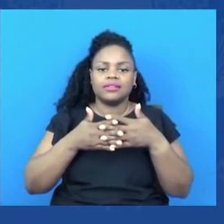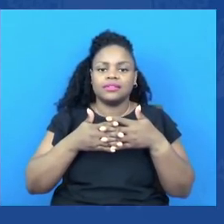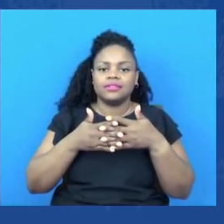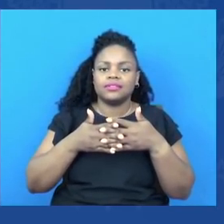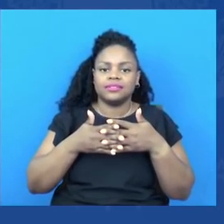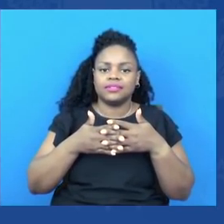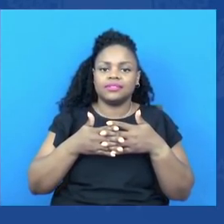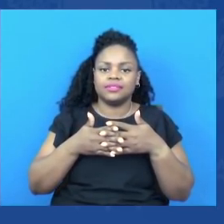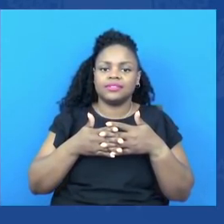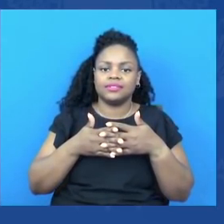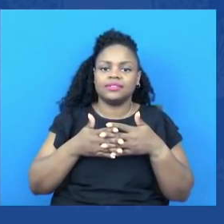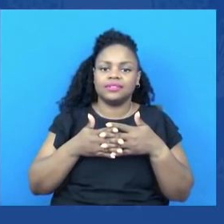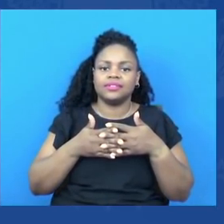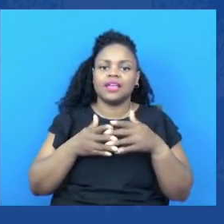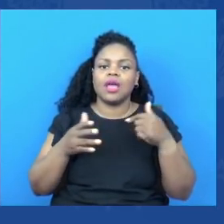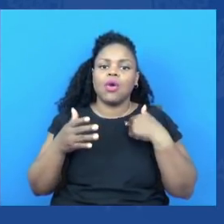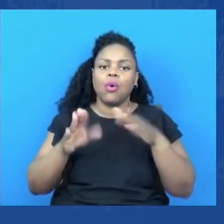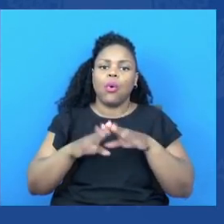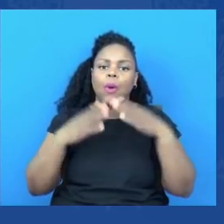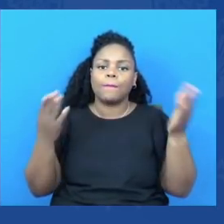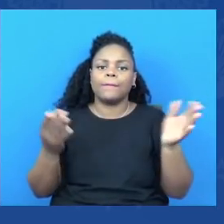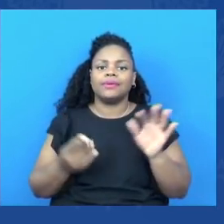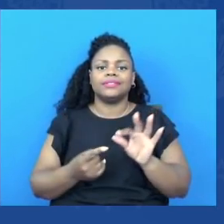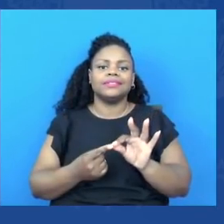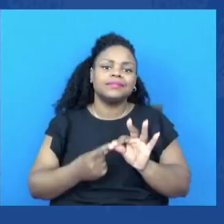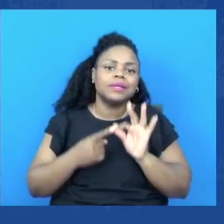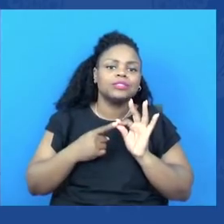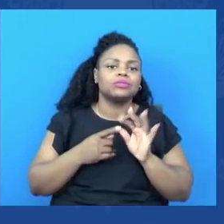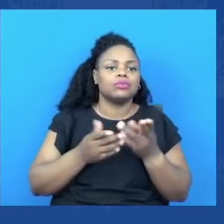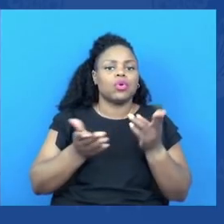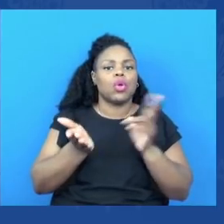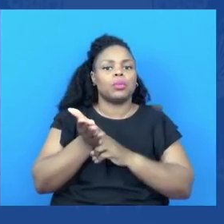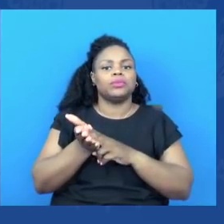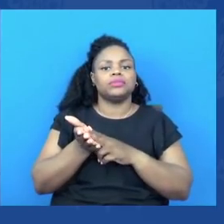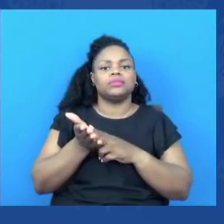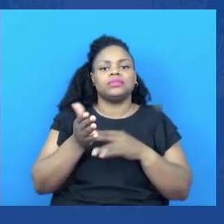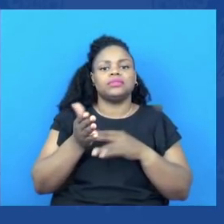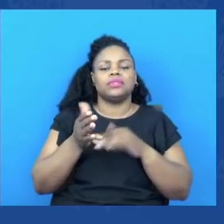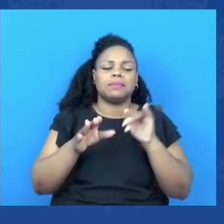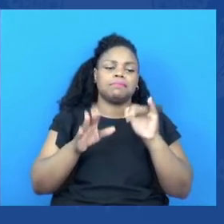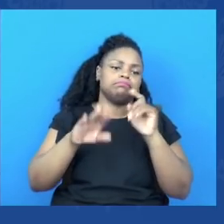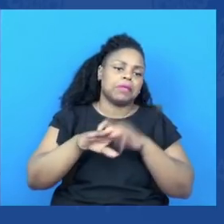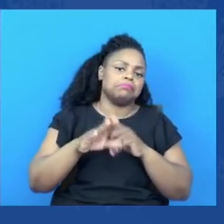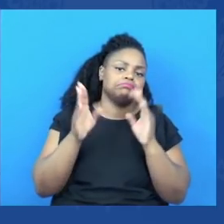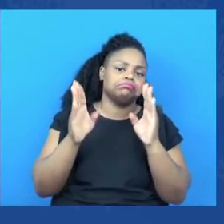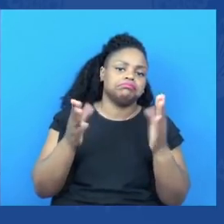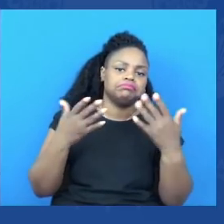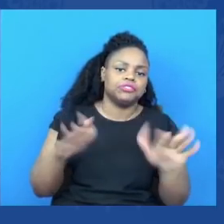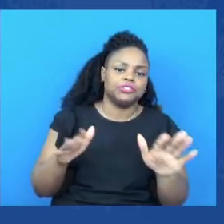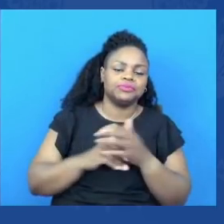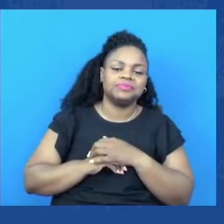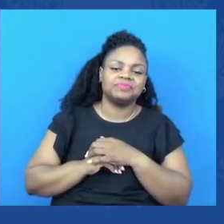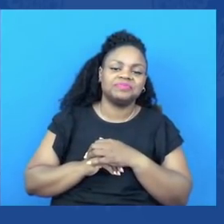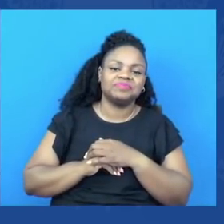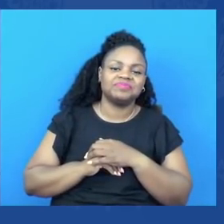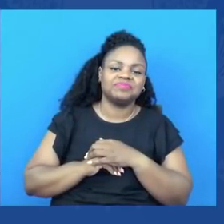Folks, if you don't have insurance, you can still sign up under the Affordable Care Act through Sunday, August the 15th.